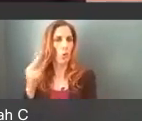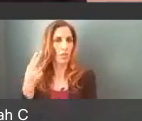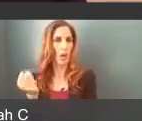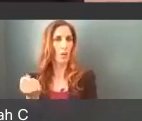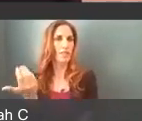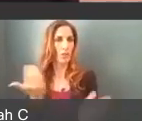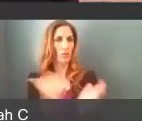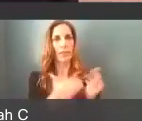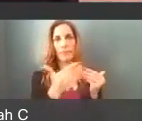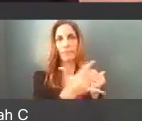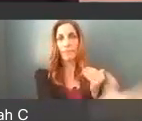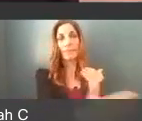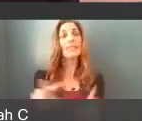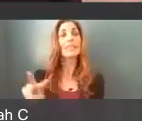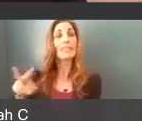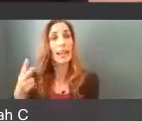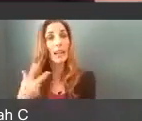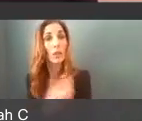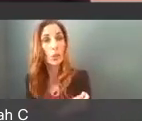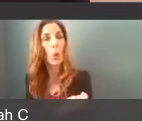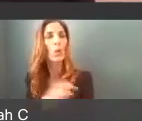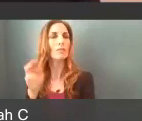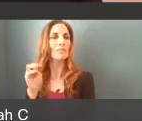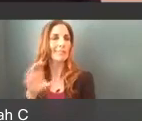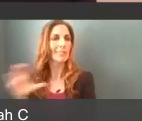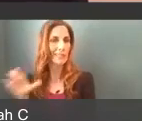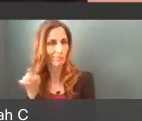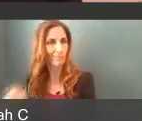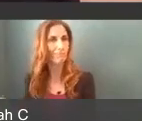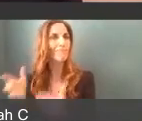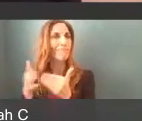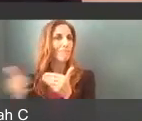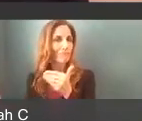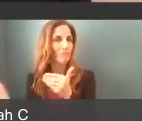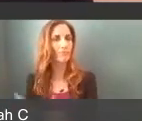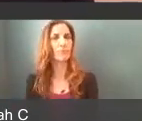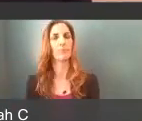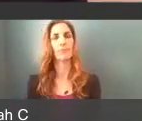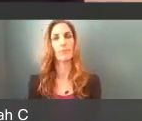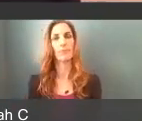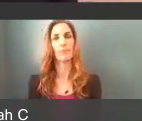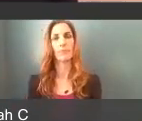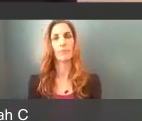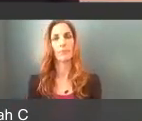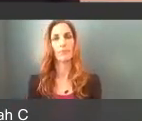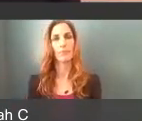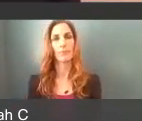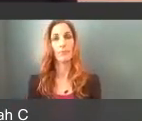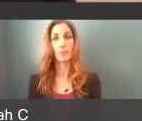doses at Montgomery County Community College. Up until this point, we have been giving the Moderna